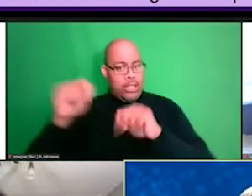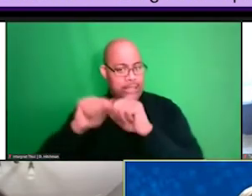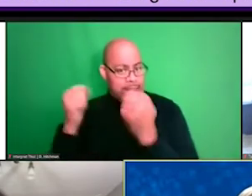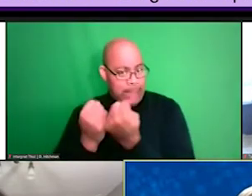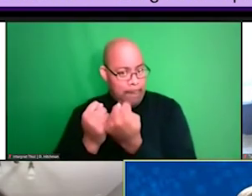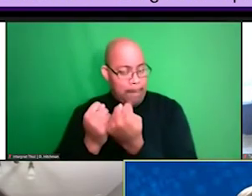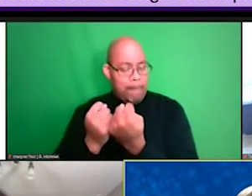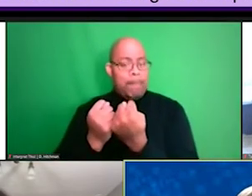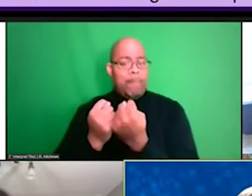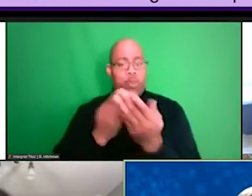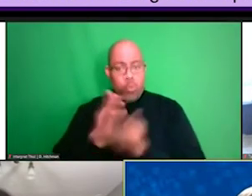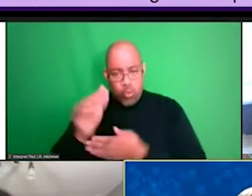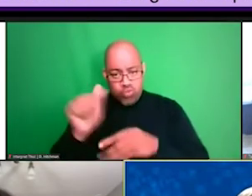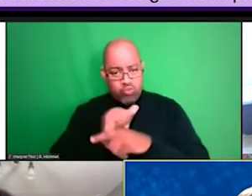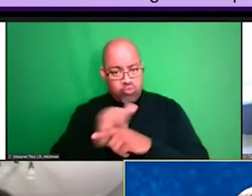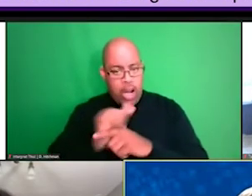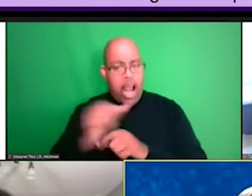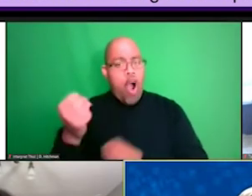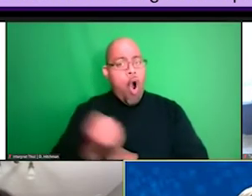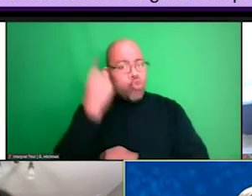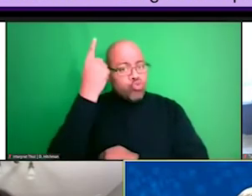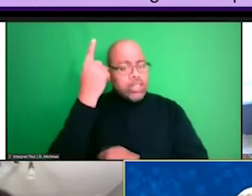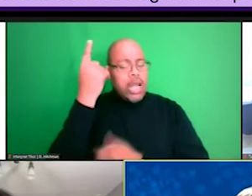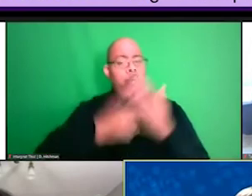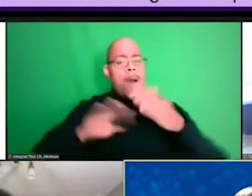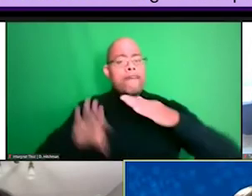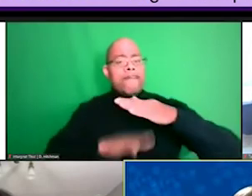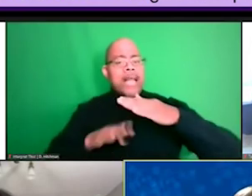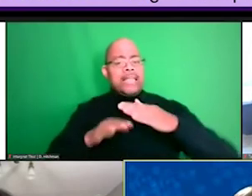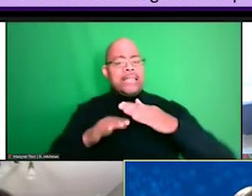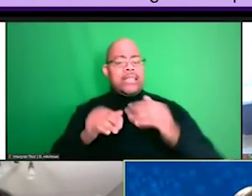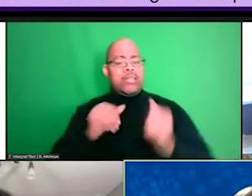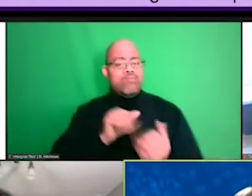went through training and understood what are the basic techniques for making digital